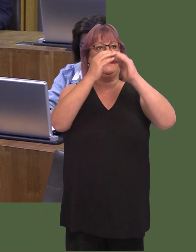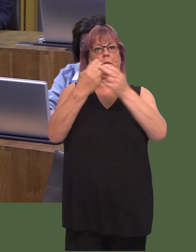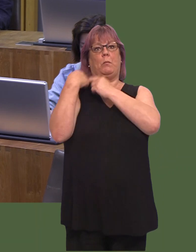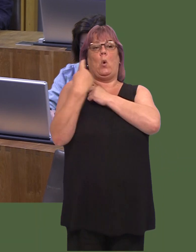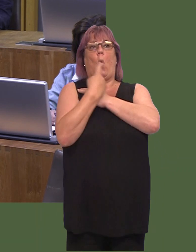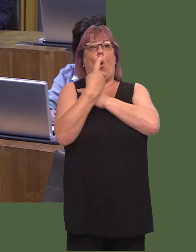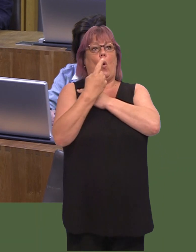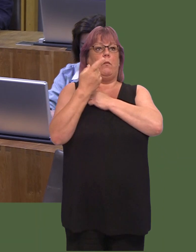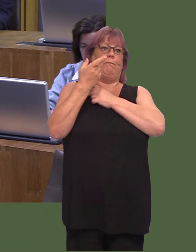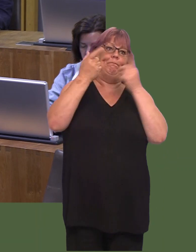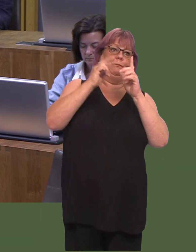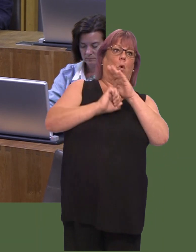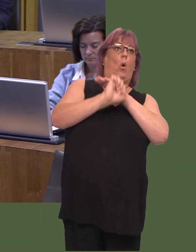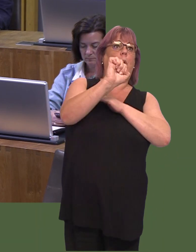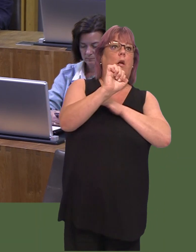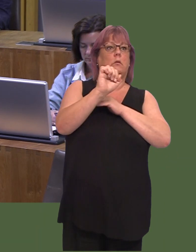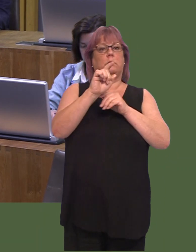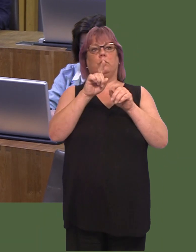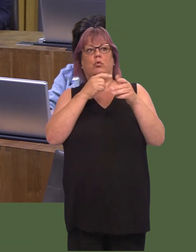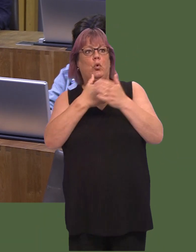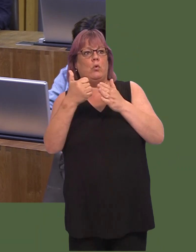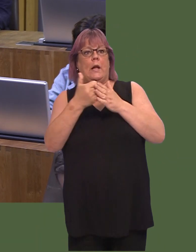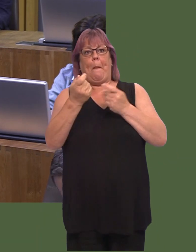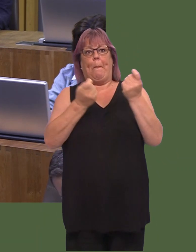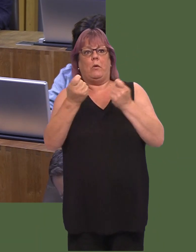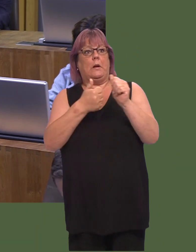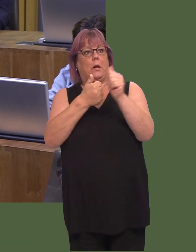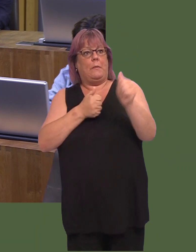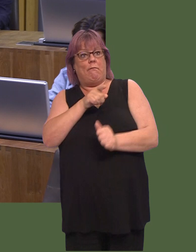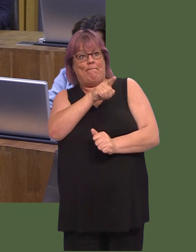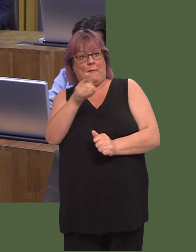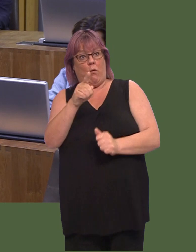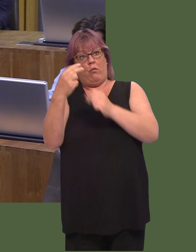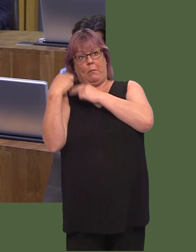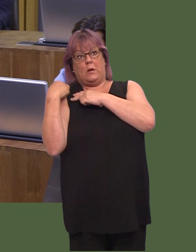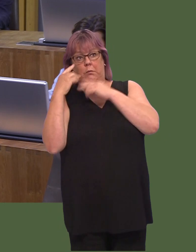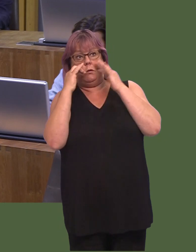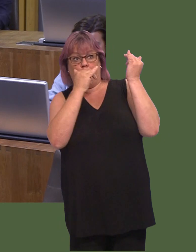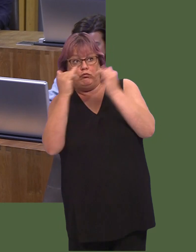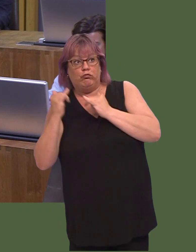In the case of a high-rise building, it's usually the management company in normal circumstances. They are responsible.